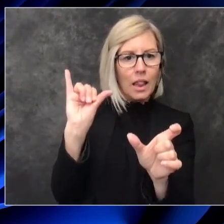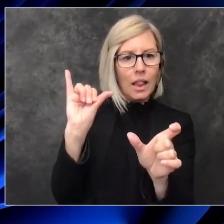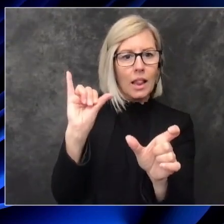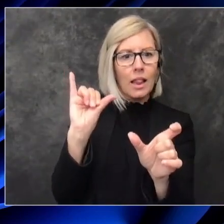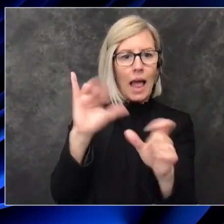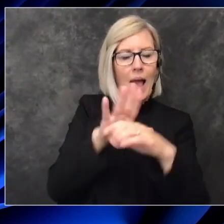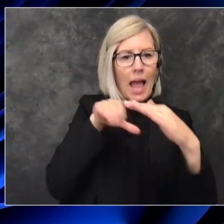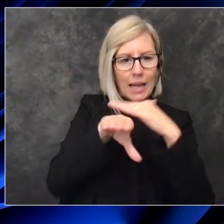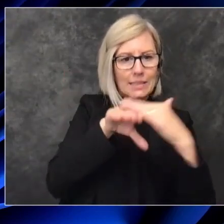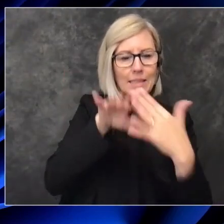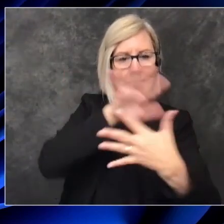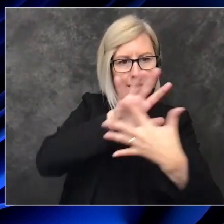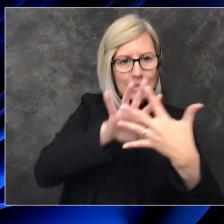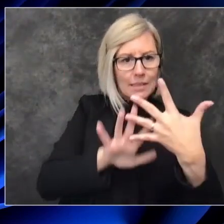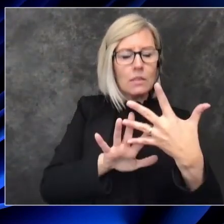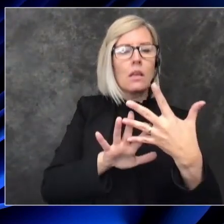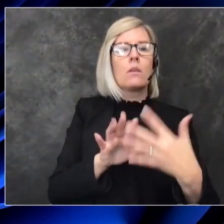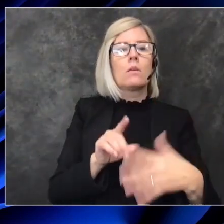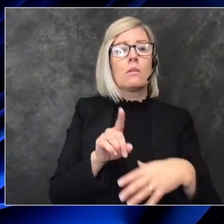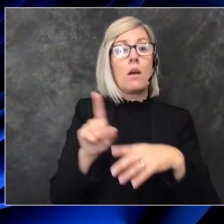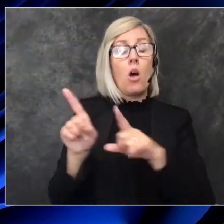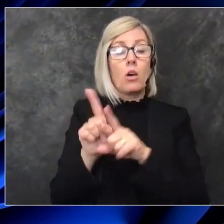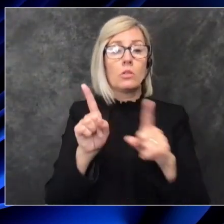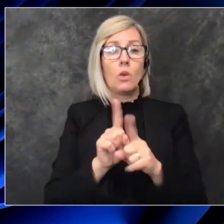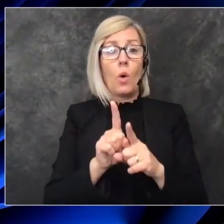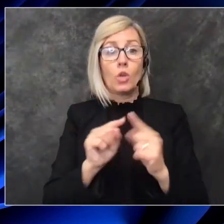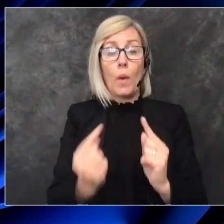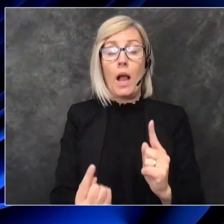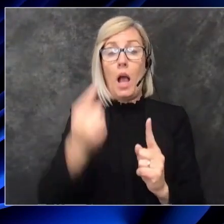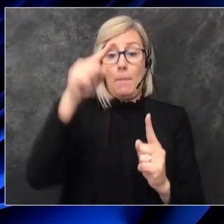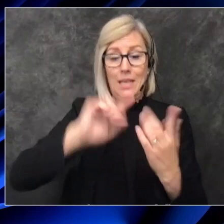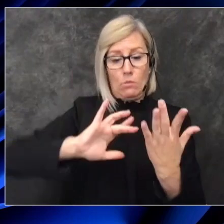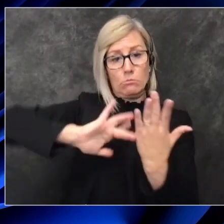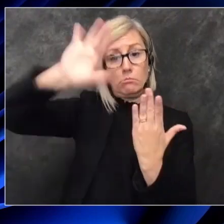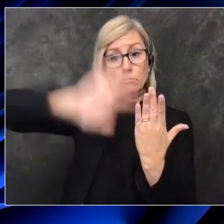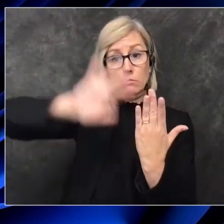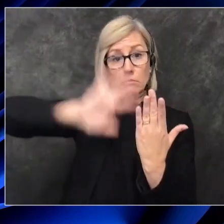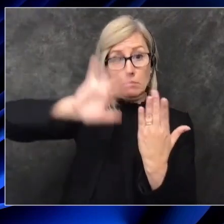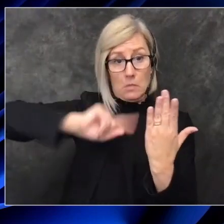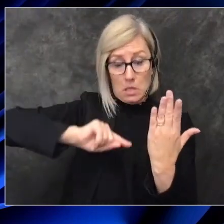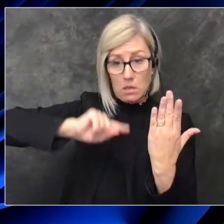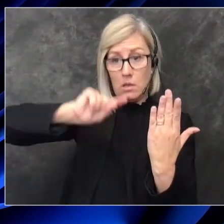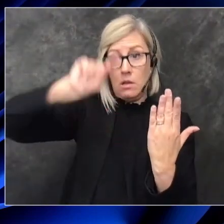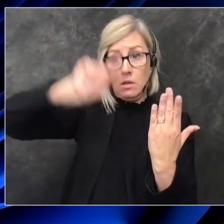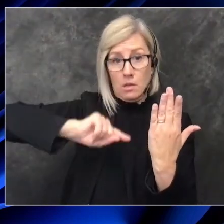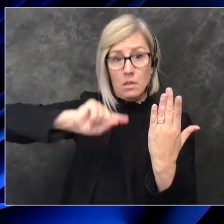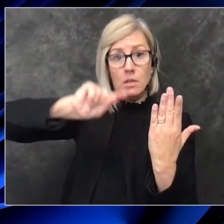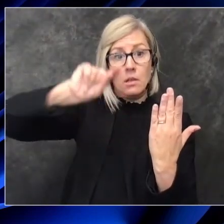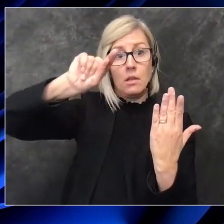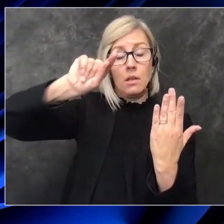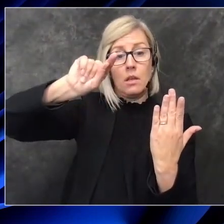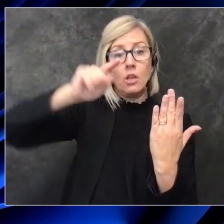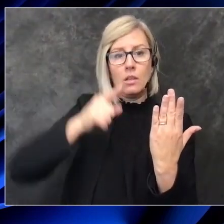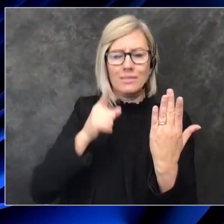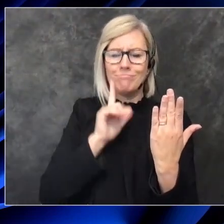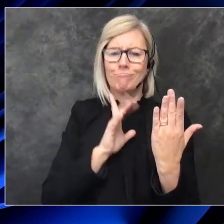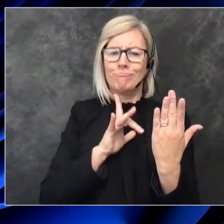And as you're going up and down through here, there's something that is really nice for people with low vision.